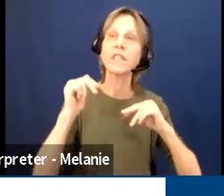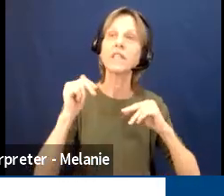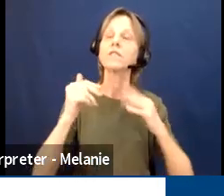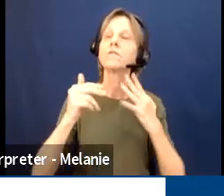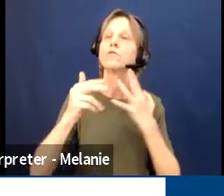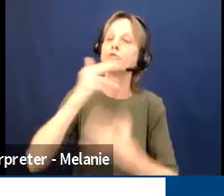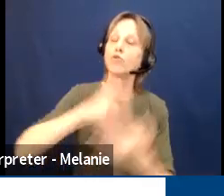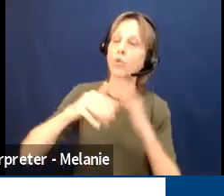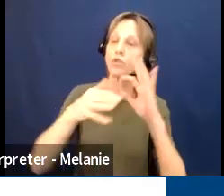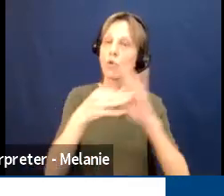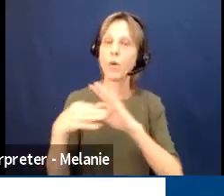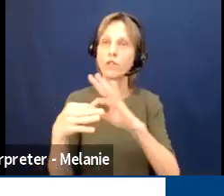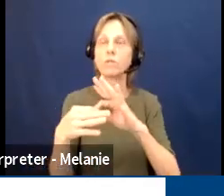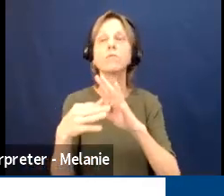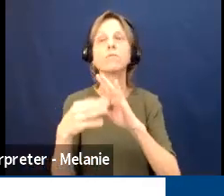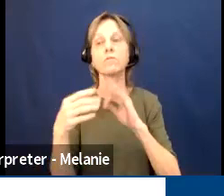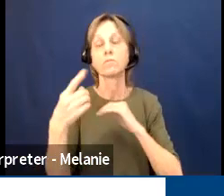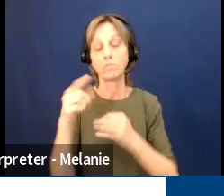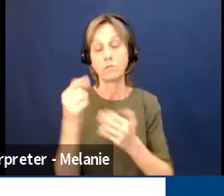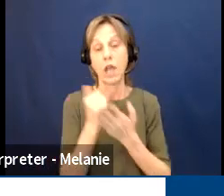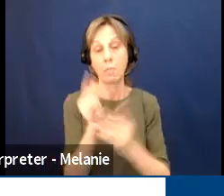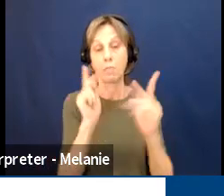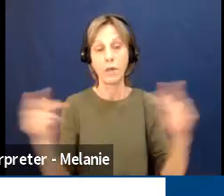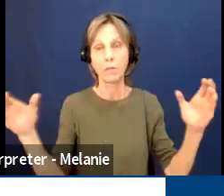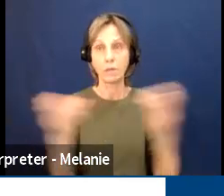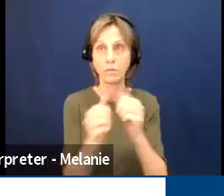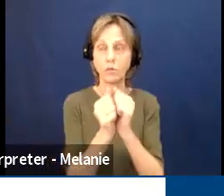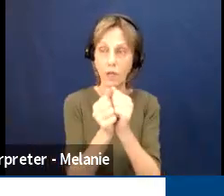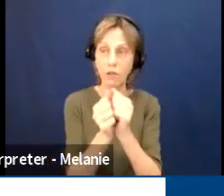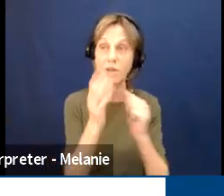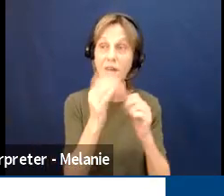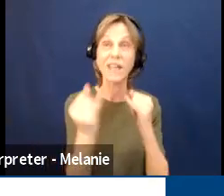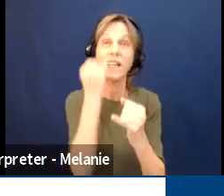they're bringing people together and then the last thing is that these kids are supporting local